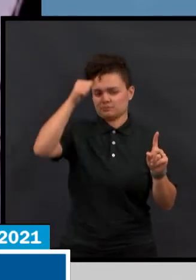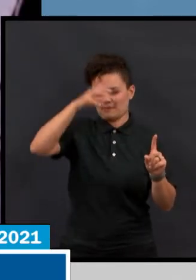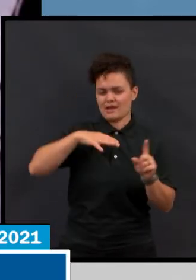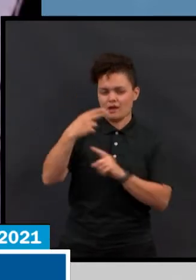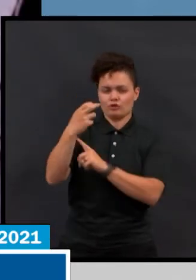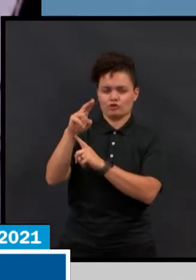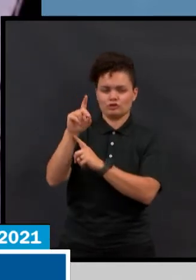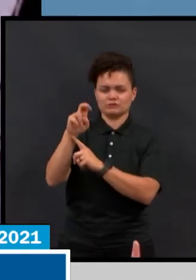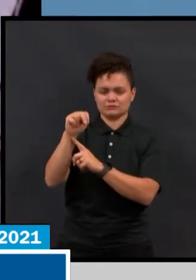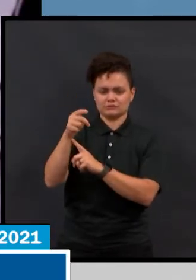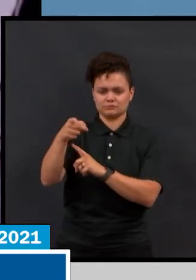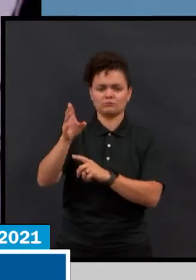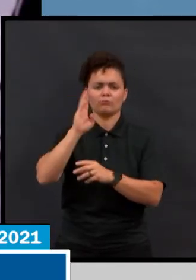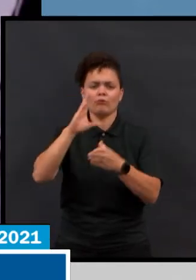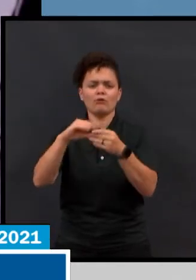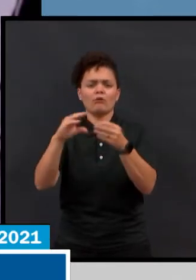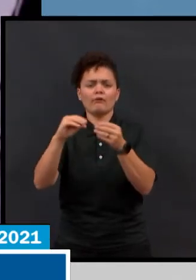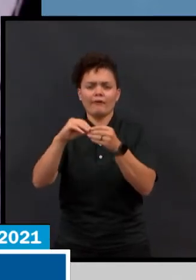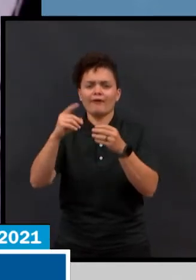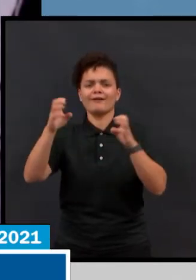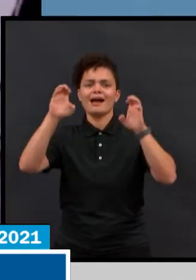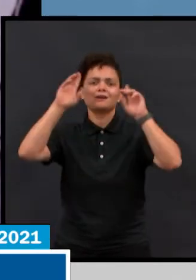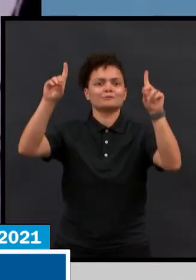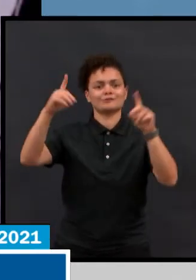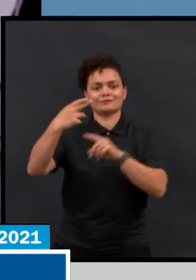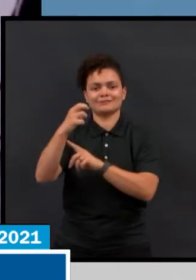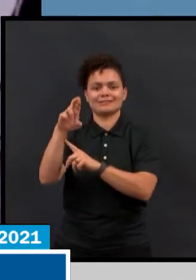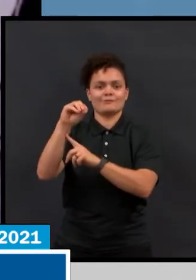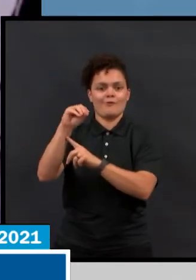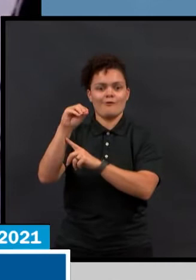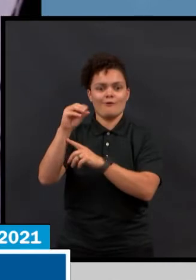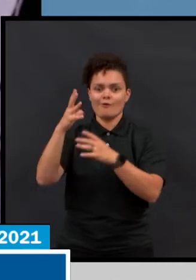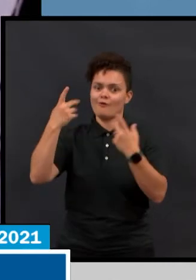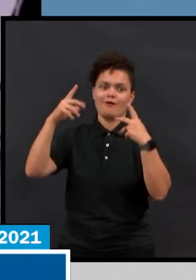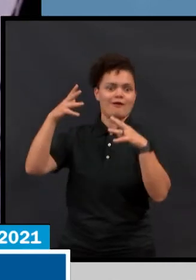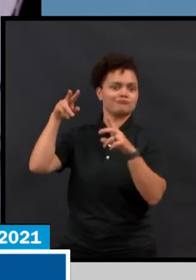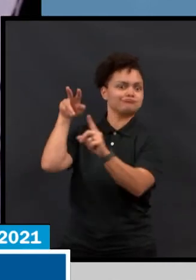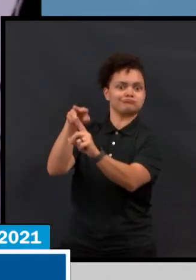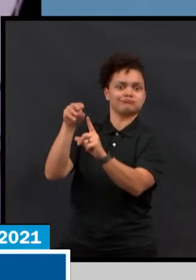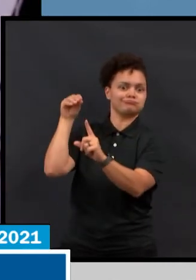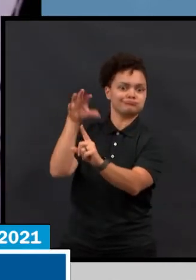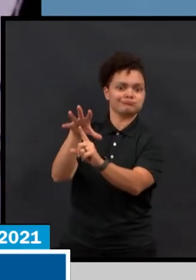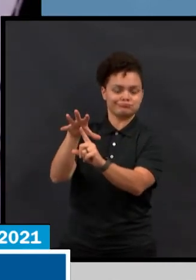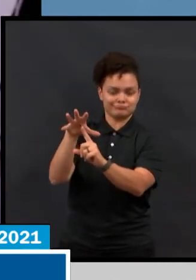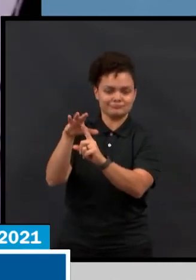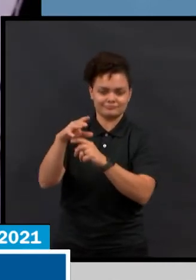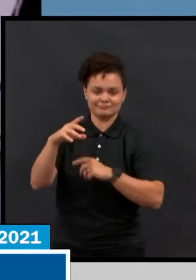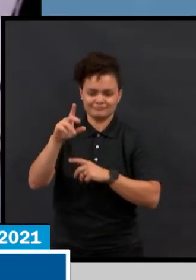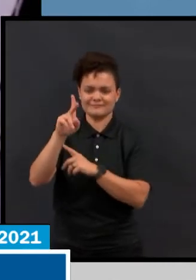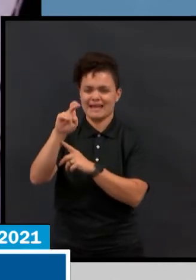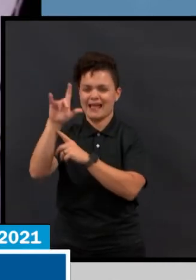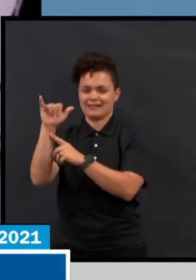and that is going to be alice kelly and it is a very special tribute so with that please help me